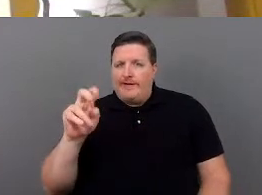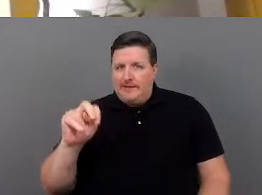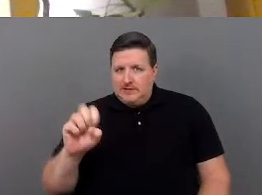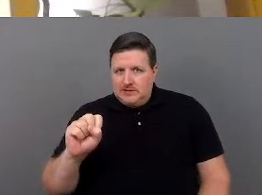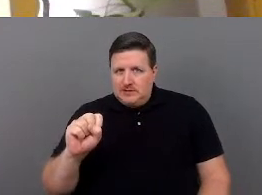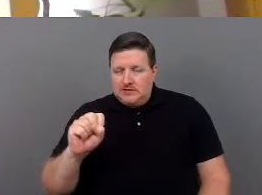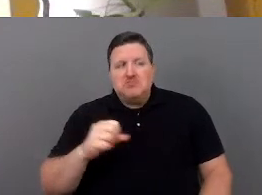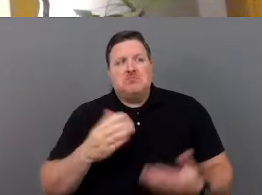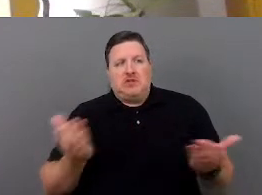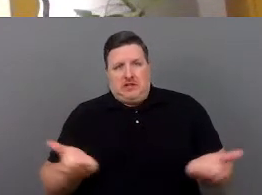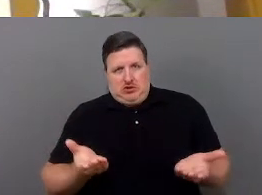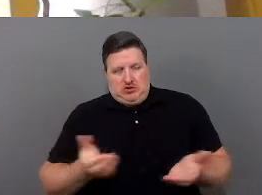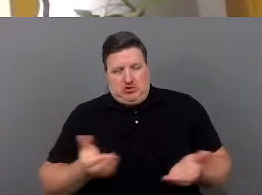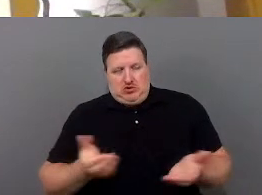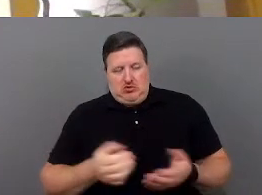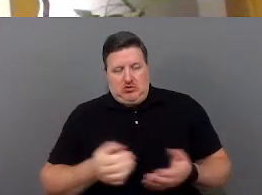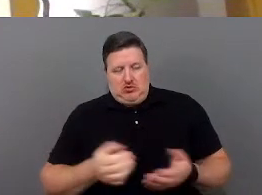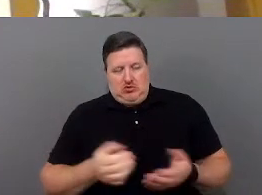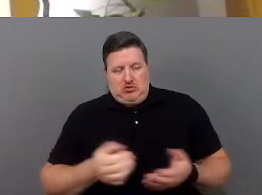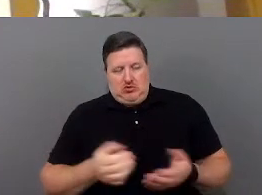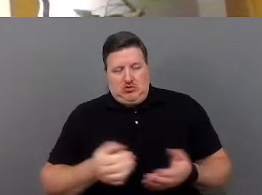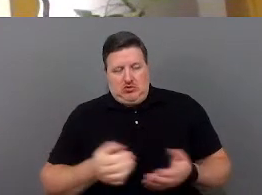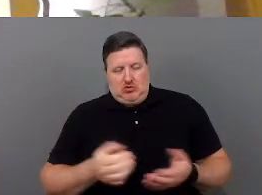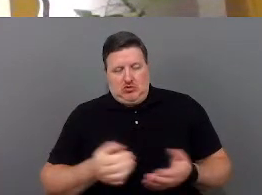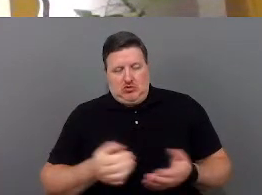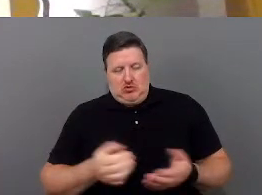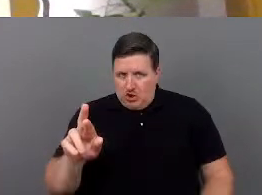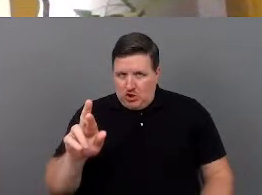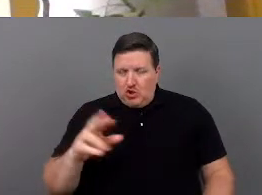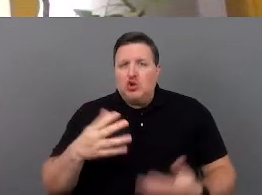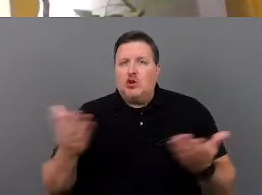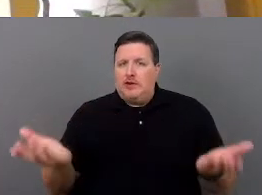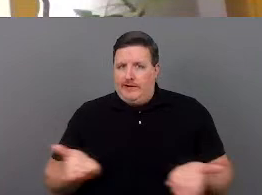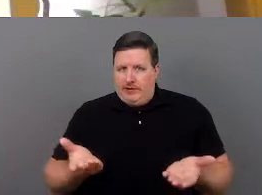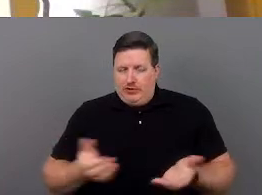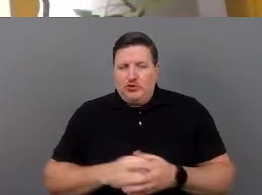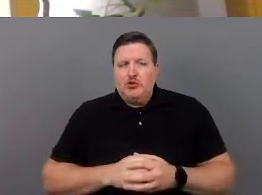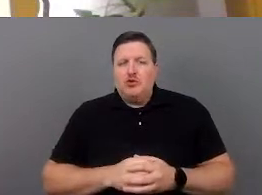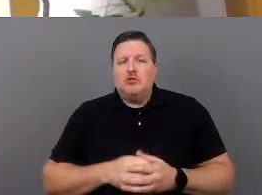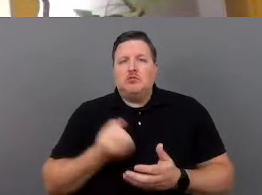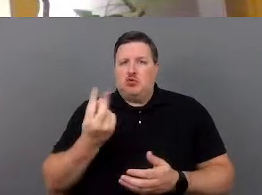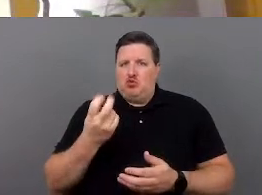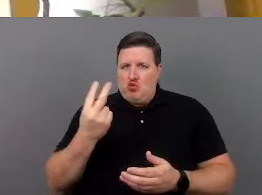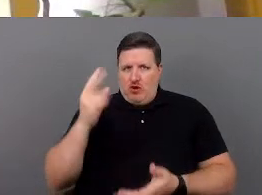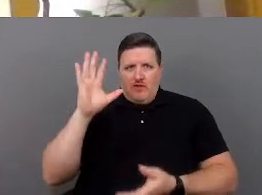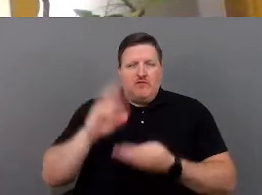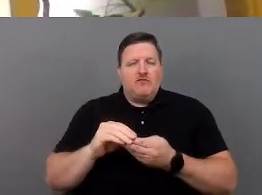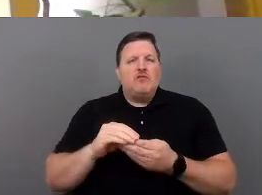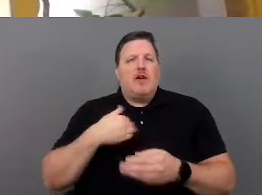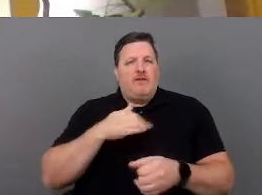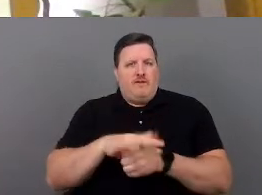≫ Clerk: PRESIDENT BENDER. ≫ COUNCIL PRESIDENT BENDER: HERE. ≫ Clerk: THERE ARE 12 MEMBERS PRESENT. ≫ COUNCIL PRESIDENT BENDER: LET